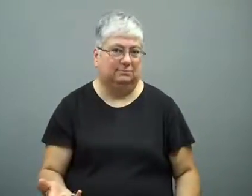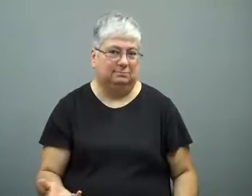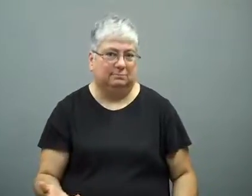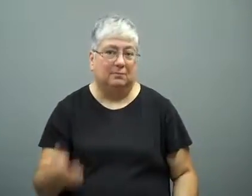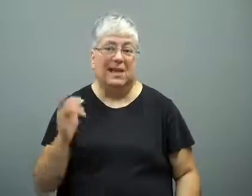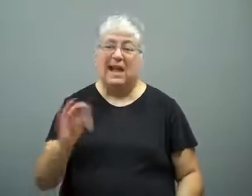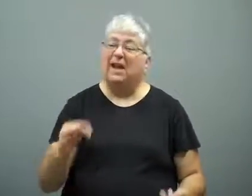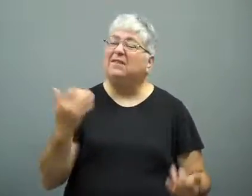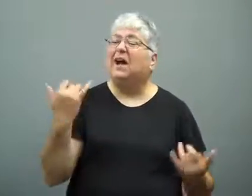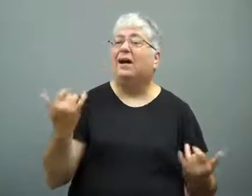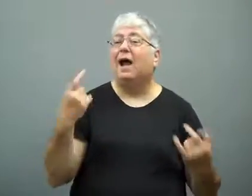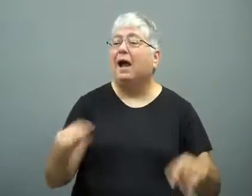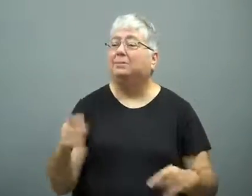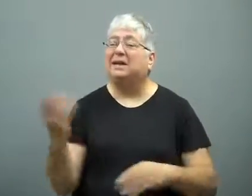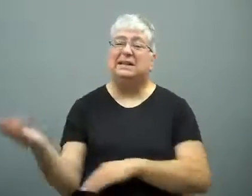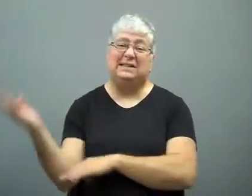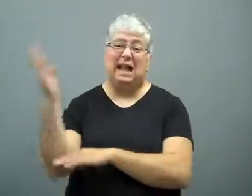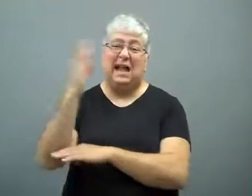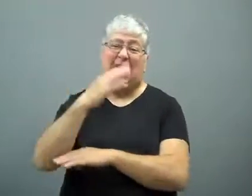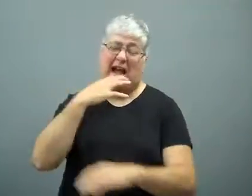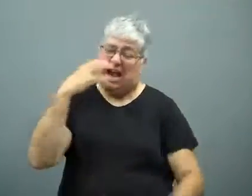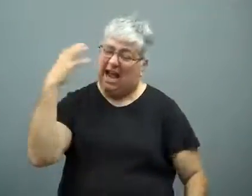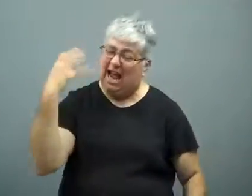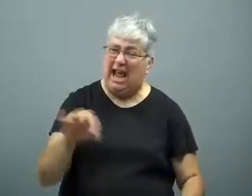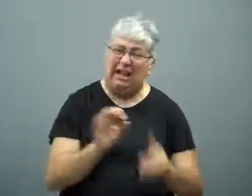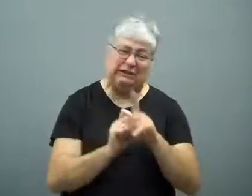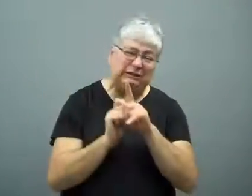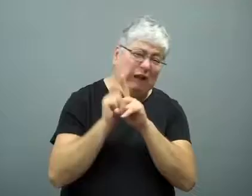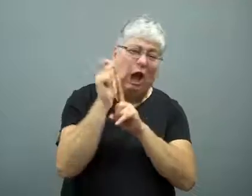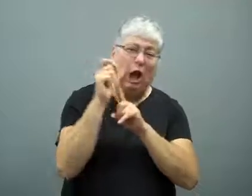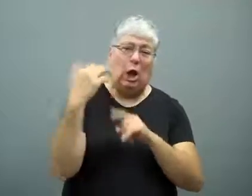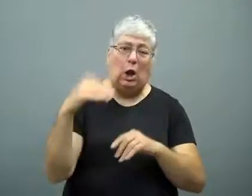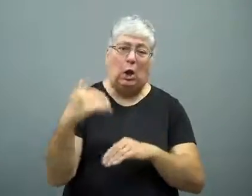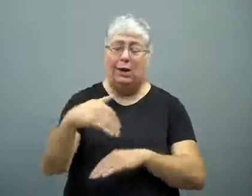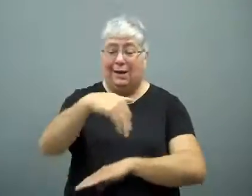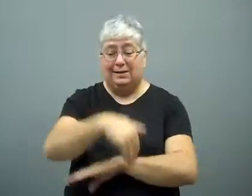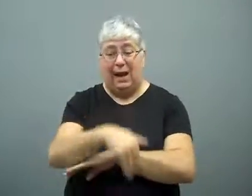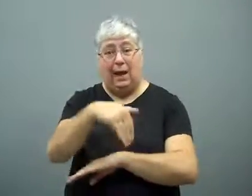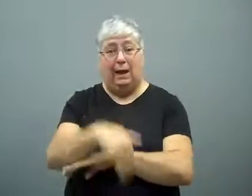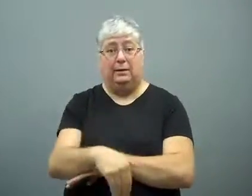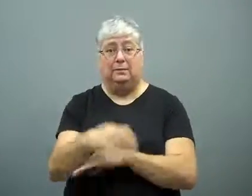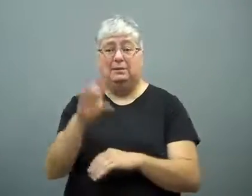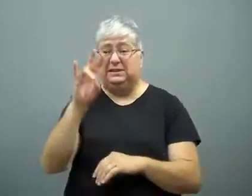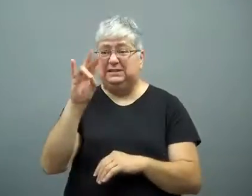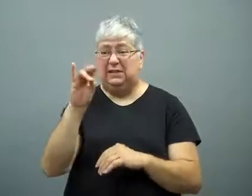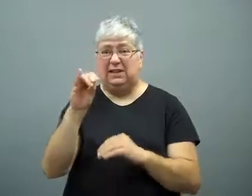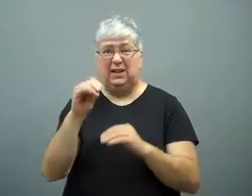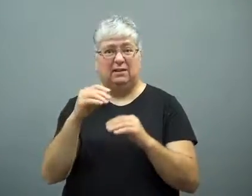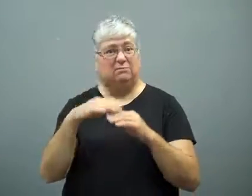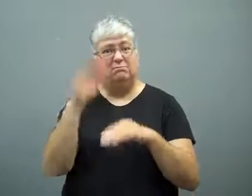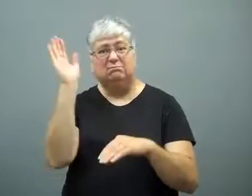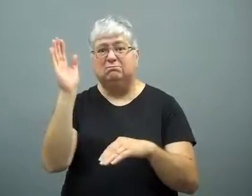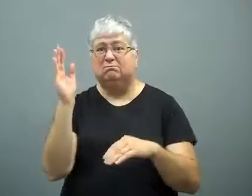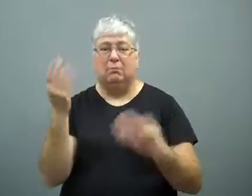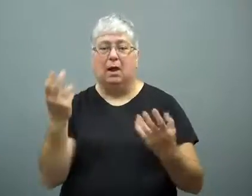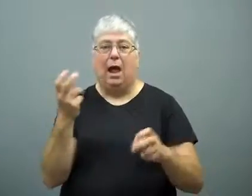If it's extremely hot during the day and remains above 70 degrees at night,